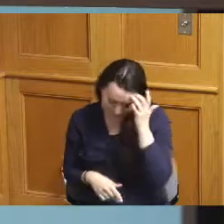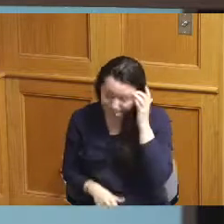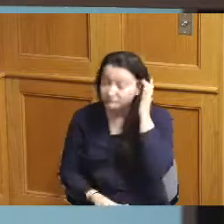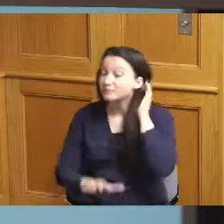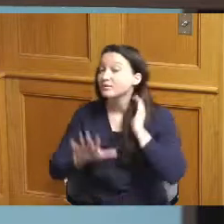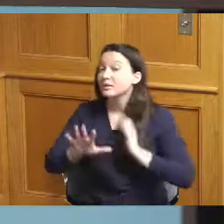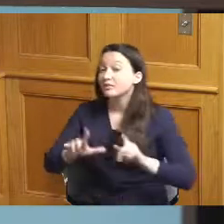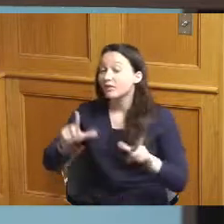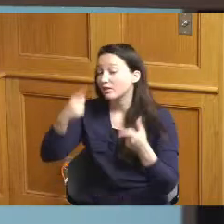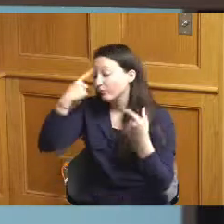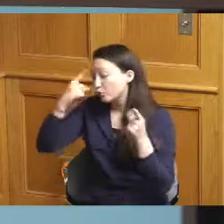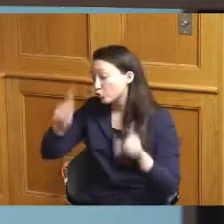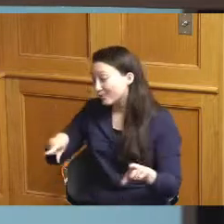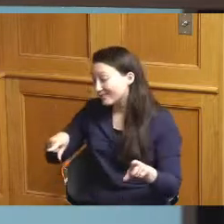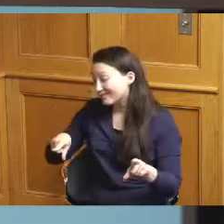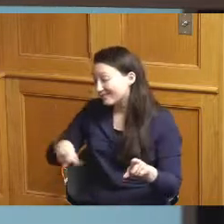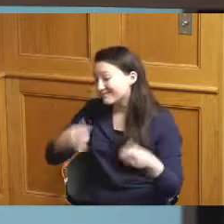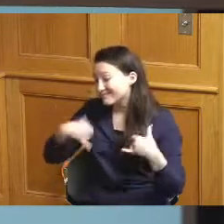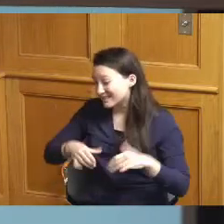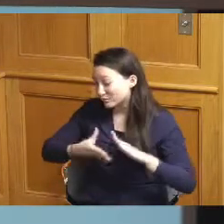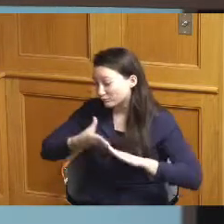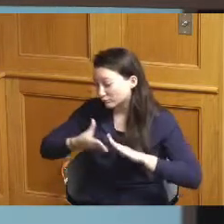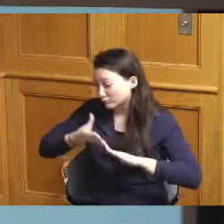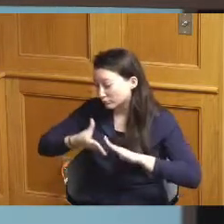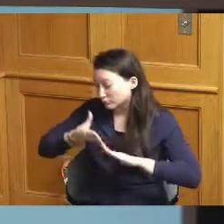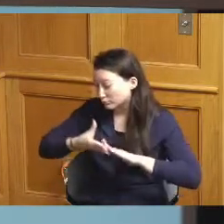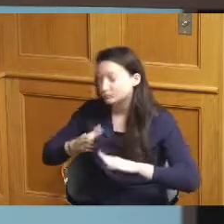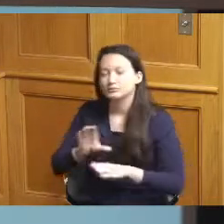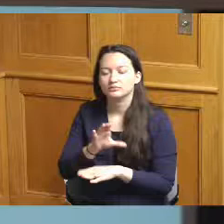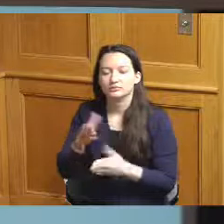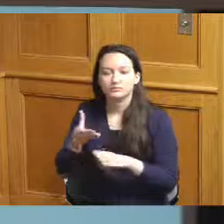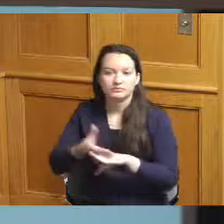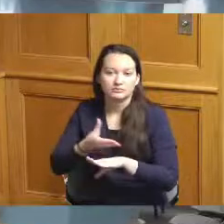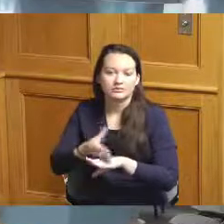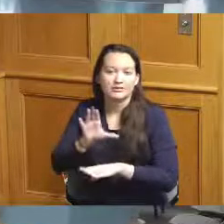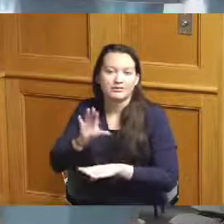agreements that are still in construction so those companies have some time to meet their goals